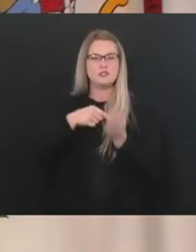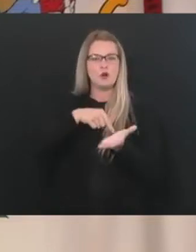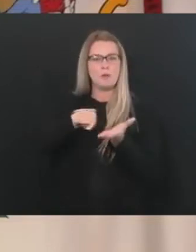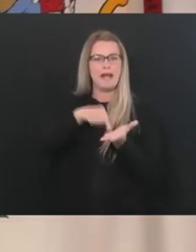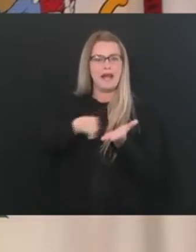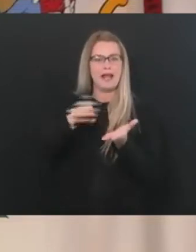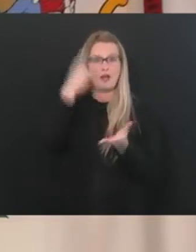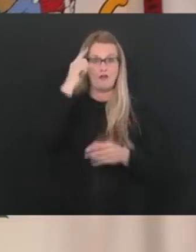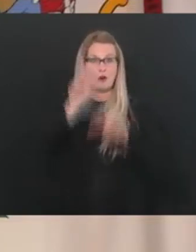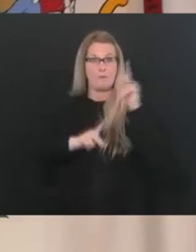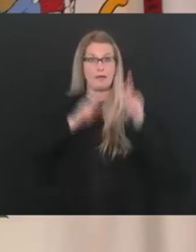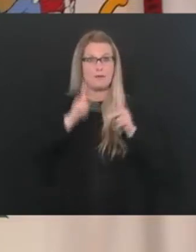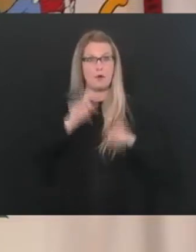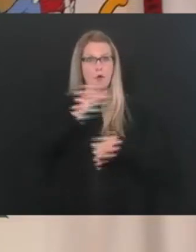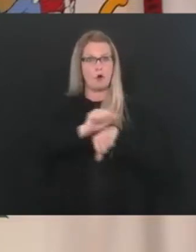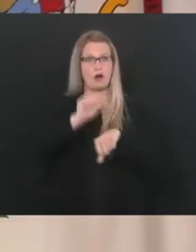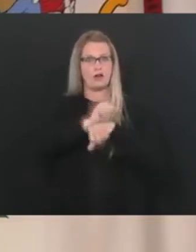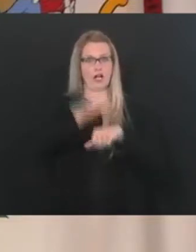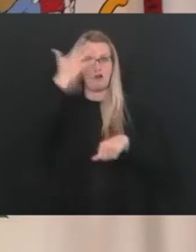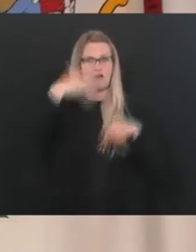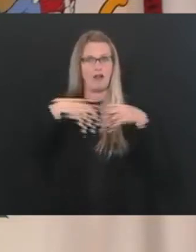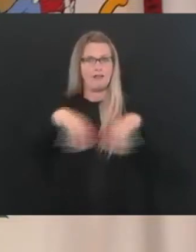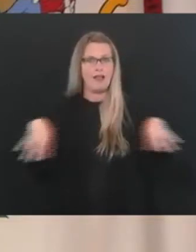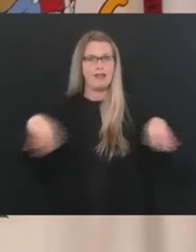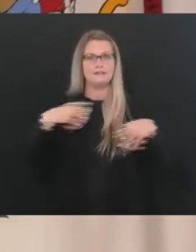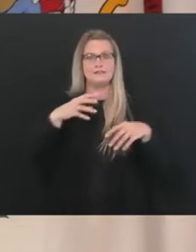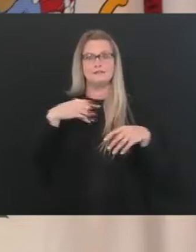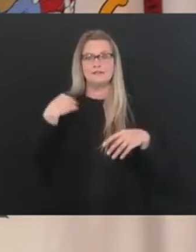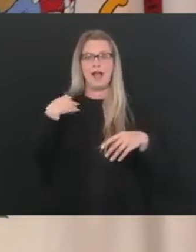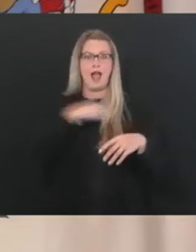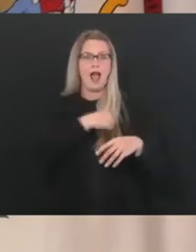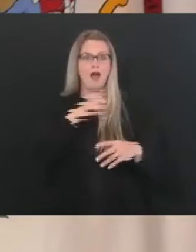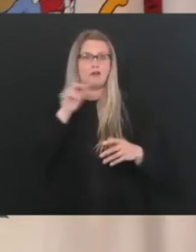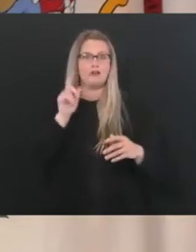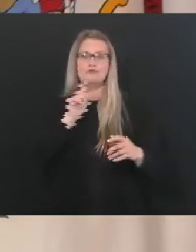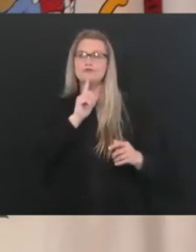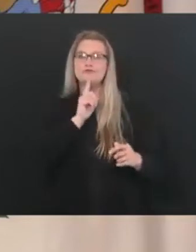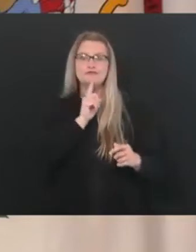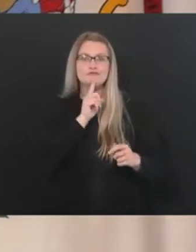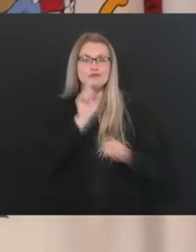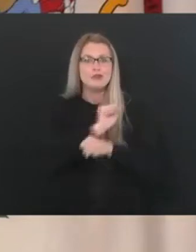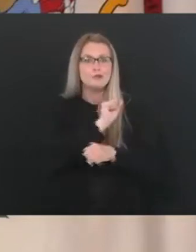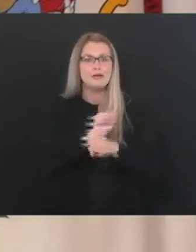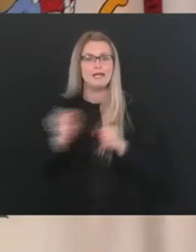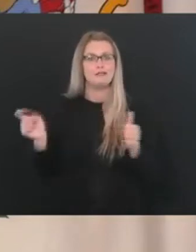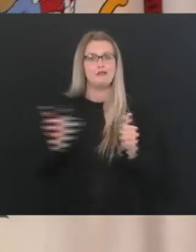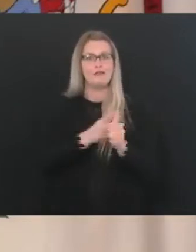YOU KNOW, BASICALLY THE HEROS' PAY OR ADDITIONAL PAY FOR THOSE PEOPLE THAT WERE ON OUR FRONT